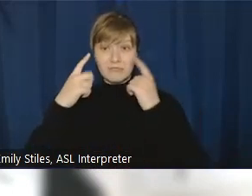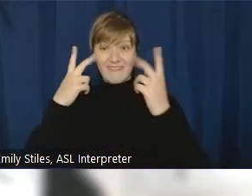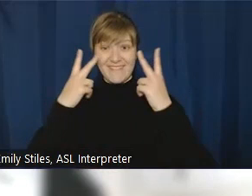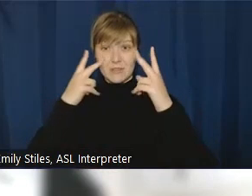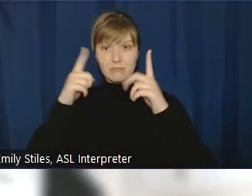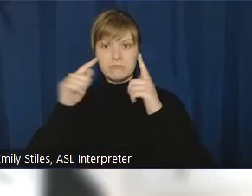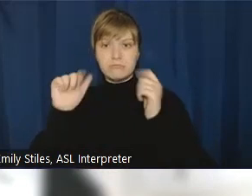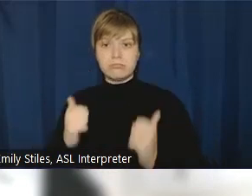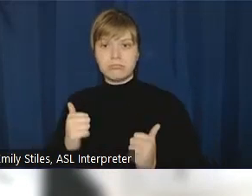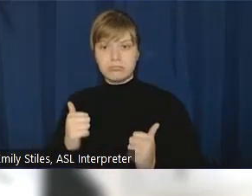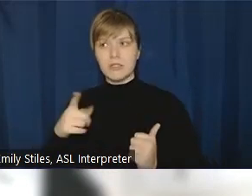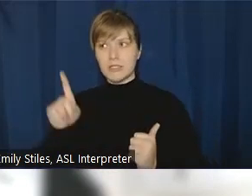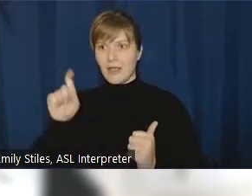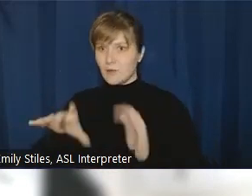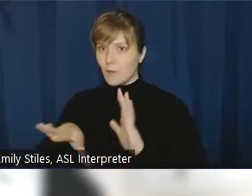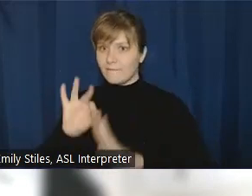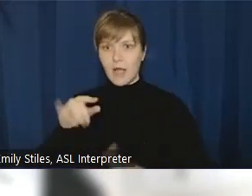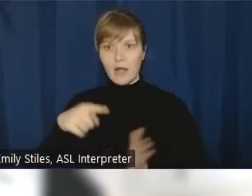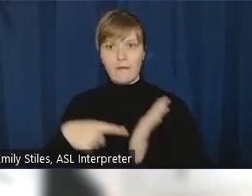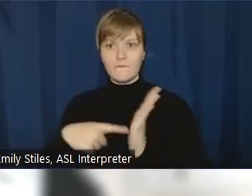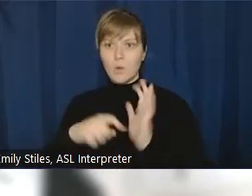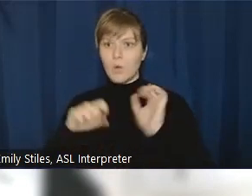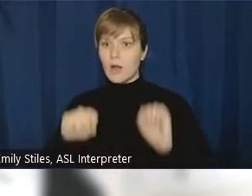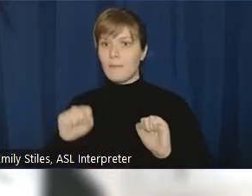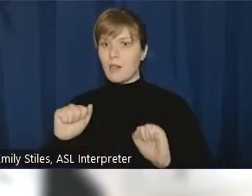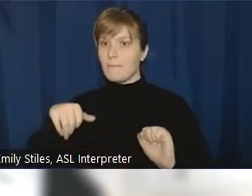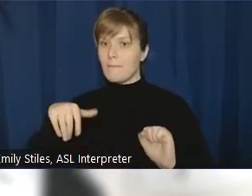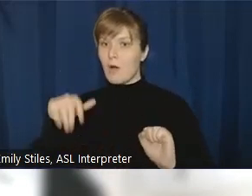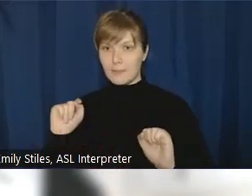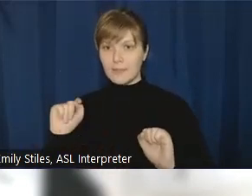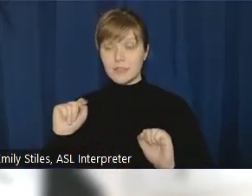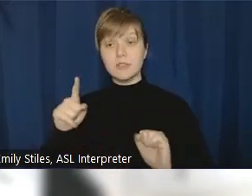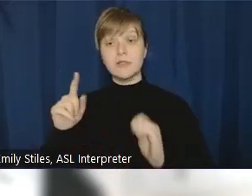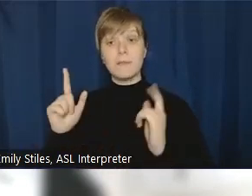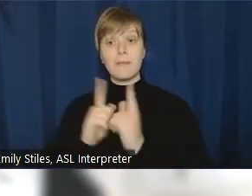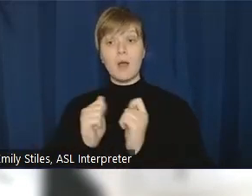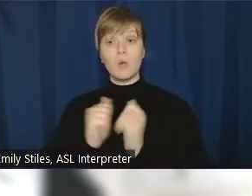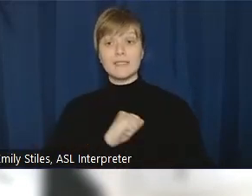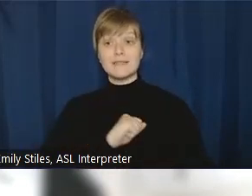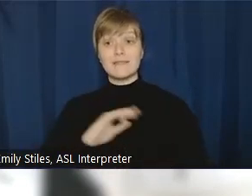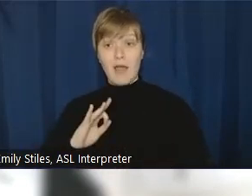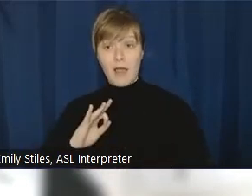apartment. So, she met with the staff, and they helped connect her with support groups